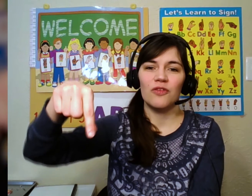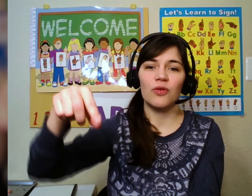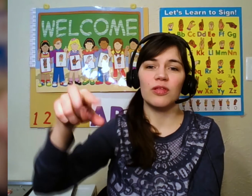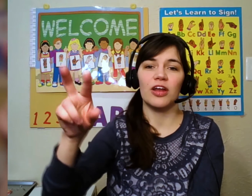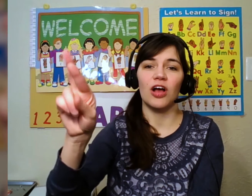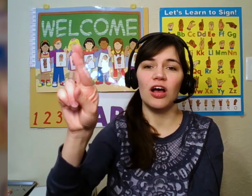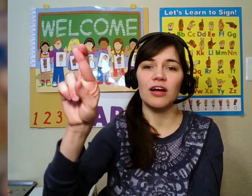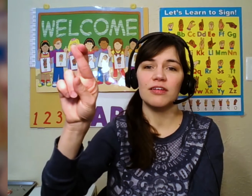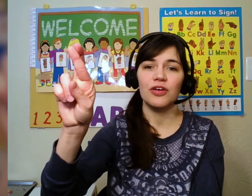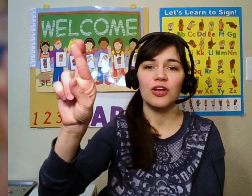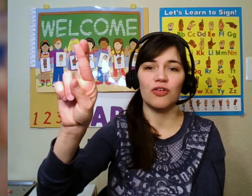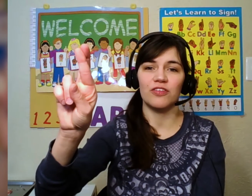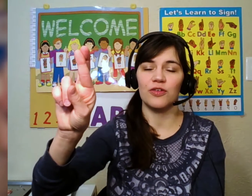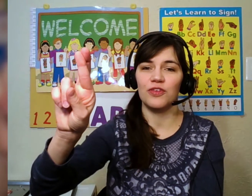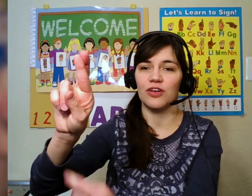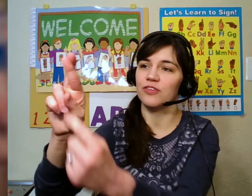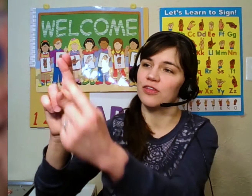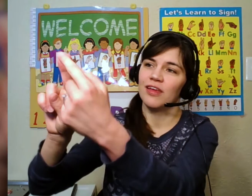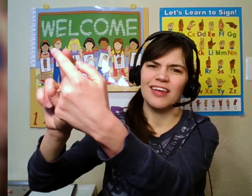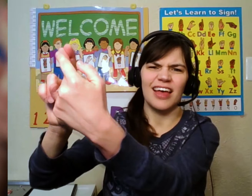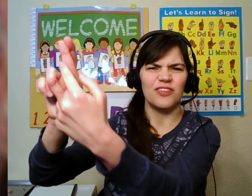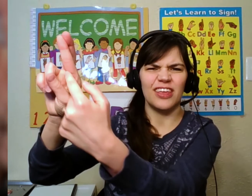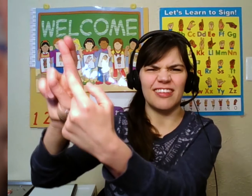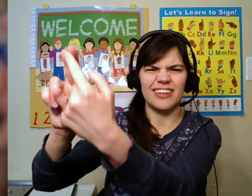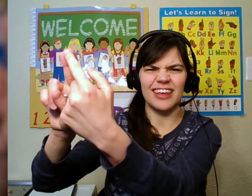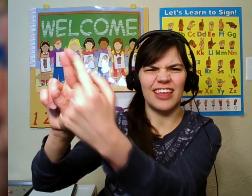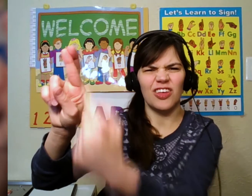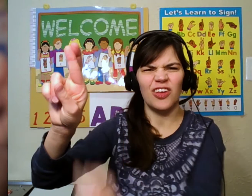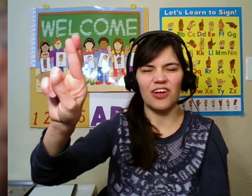For the letter R, you're gonna cross your fingers, kind of like the stick and the